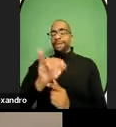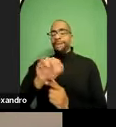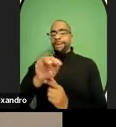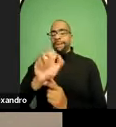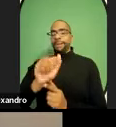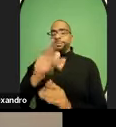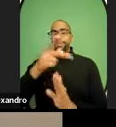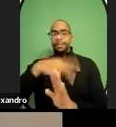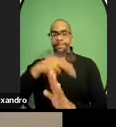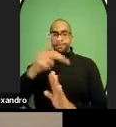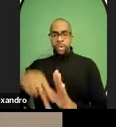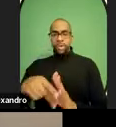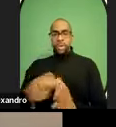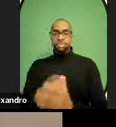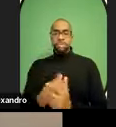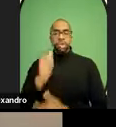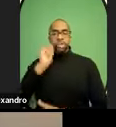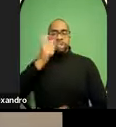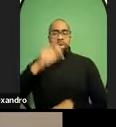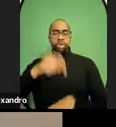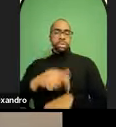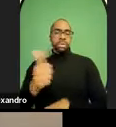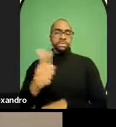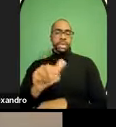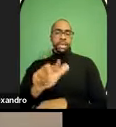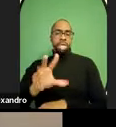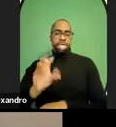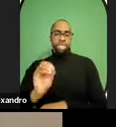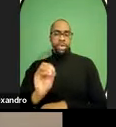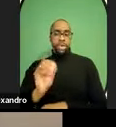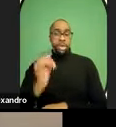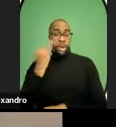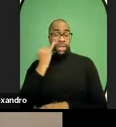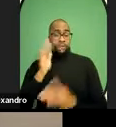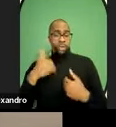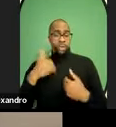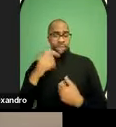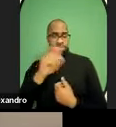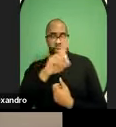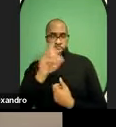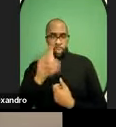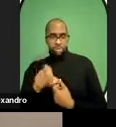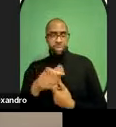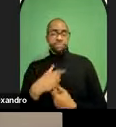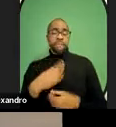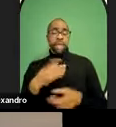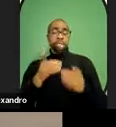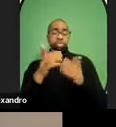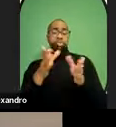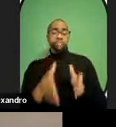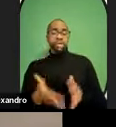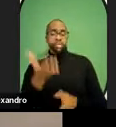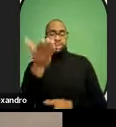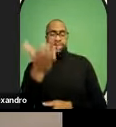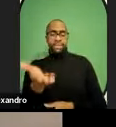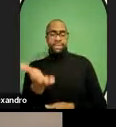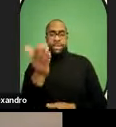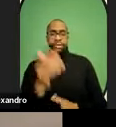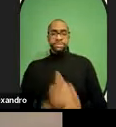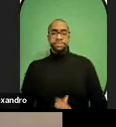the ames Ames. program But yes, and that will be 1030 in the morning so if you have questions on that. The direct questions on that the directors of each of those.